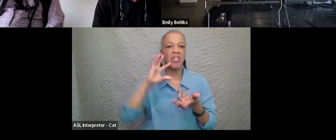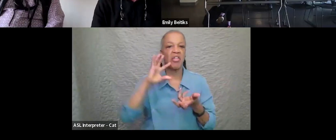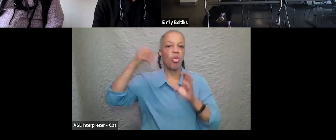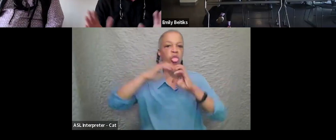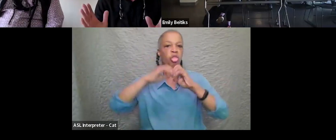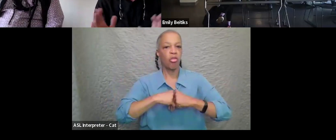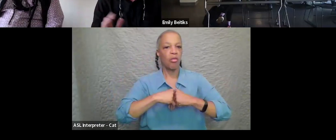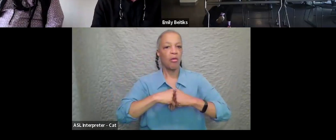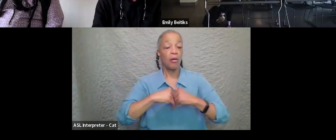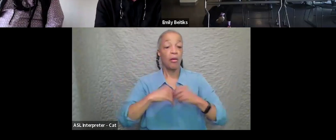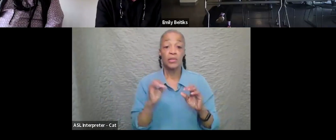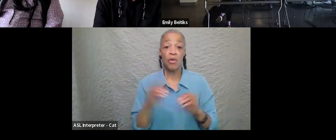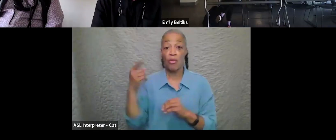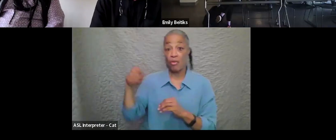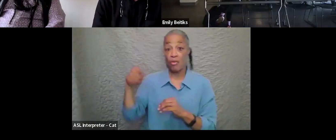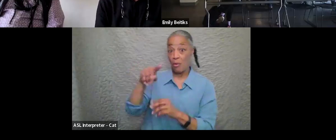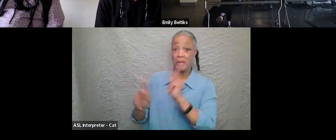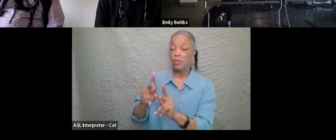So they're not going to do it.